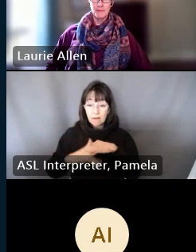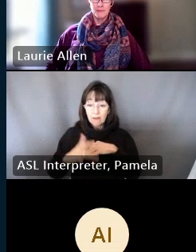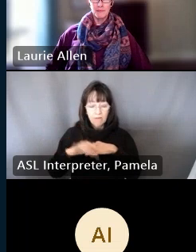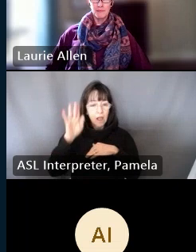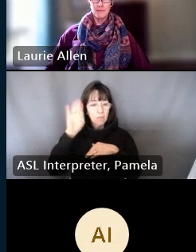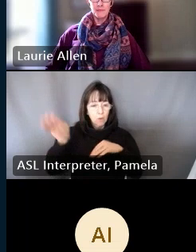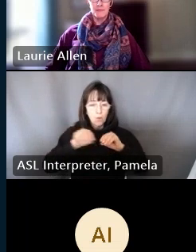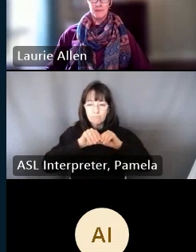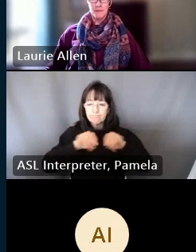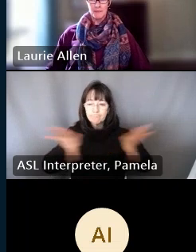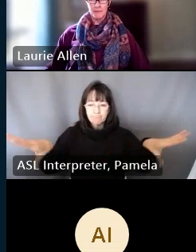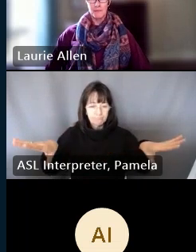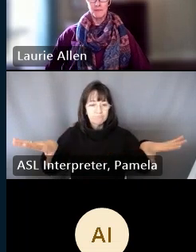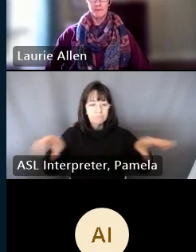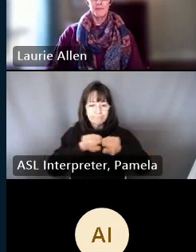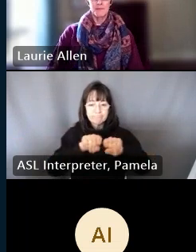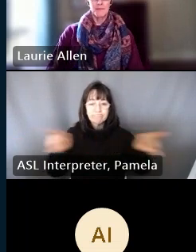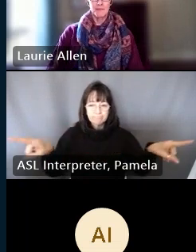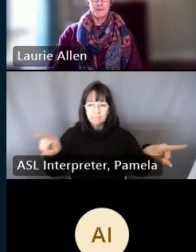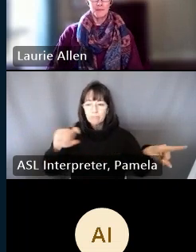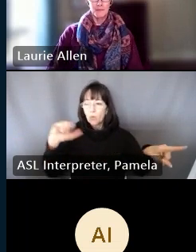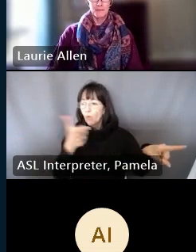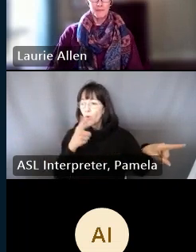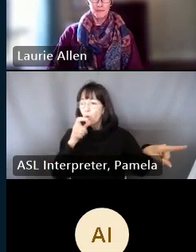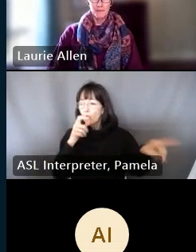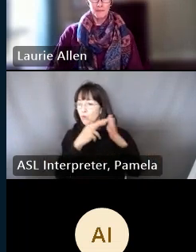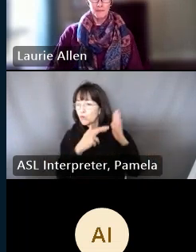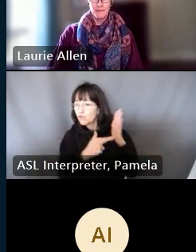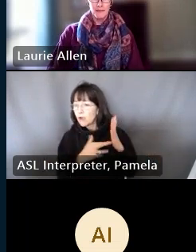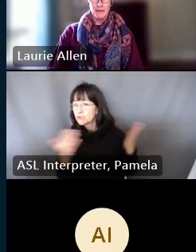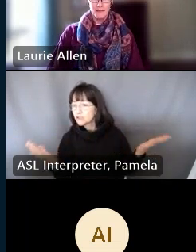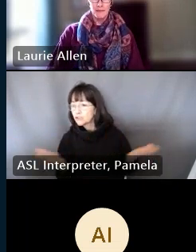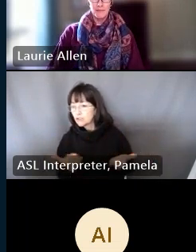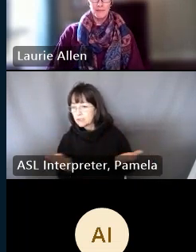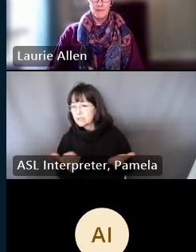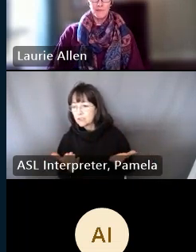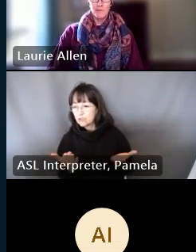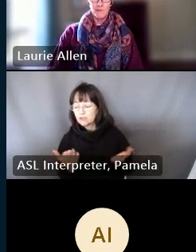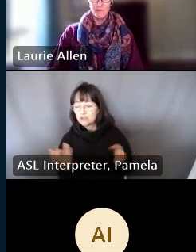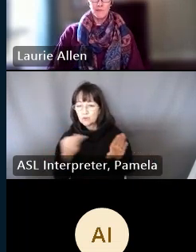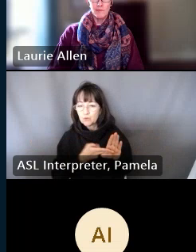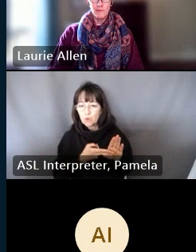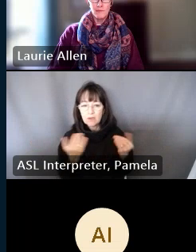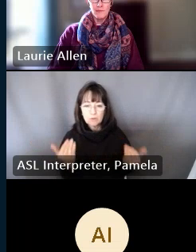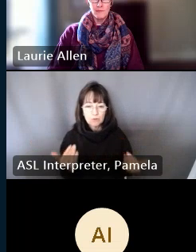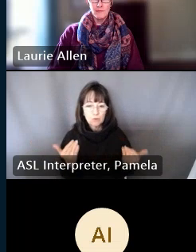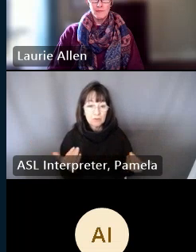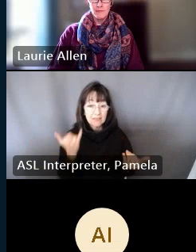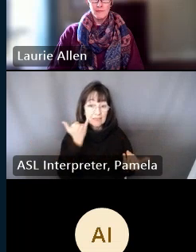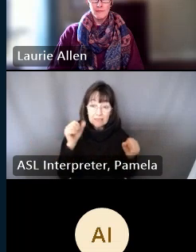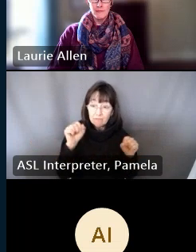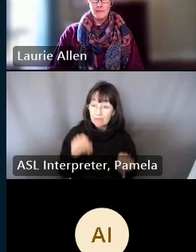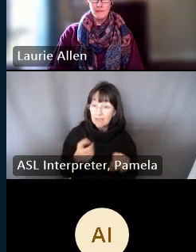who have registered for today's webinar and who joined us today. If you can, before you leave, if you could either scan